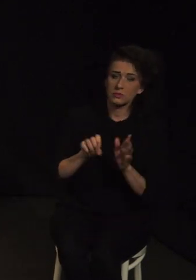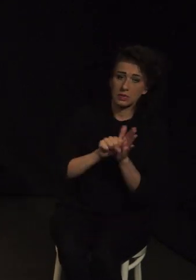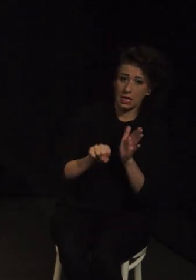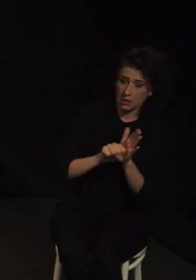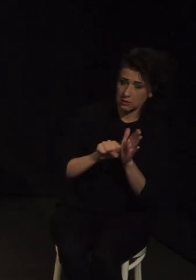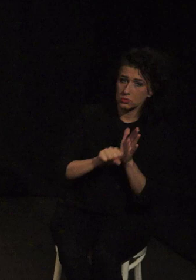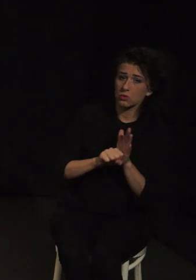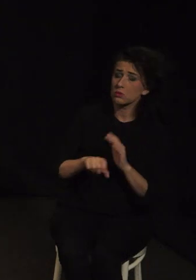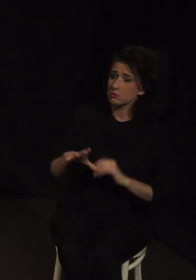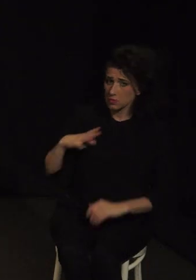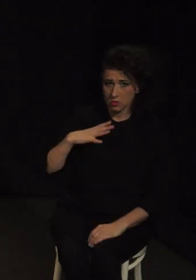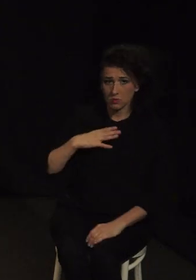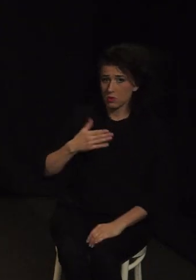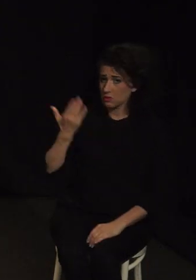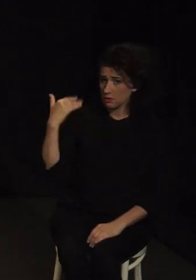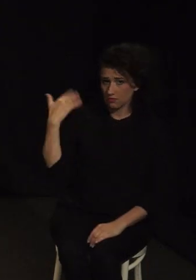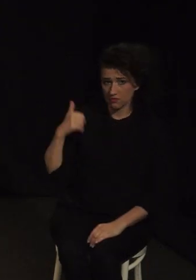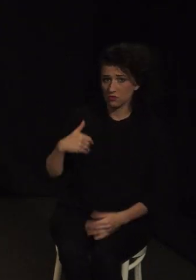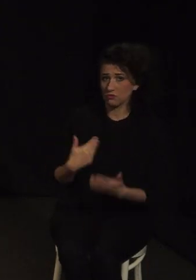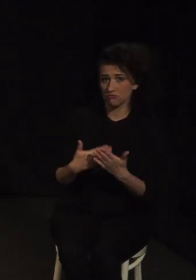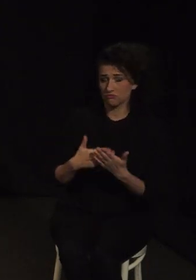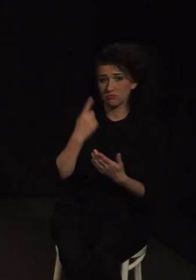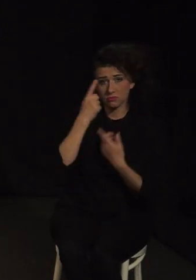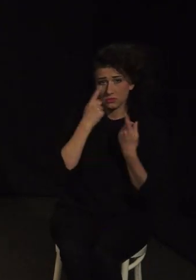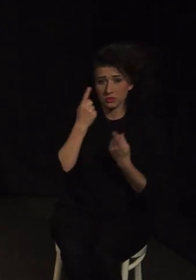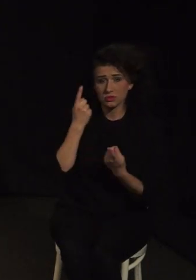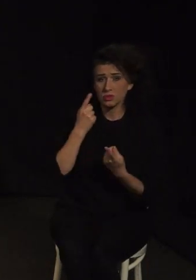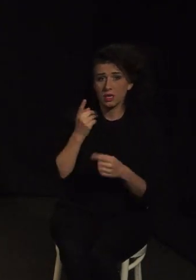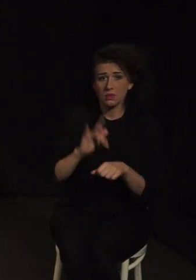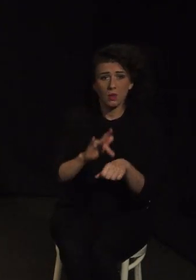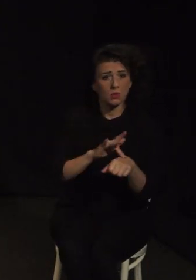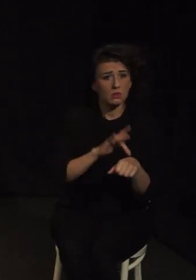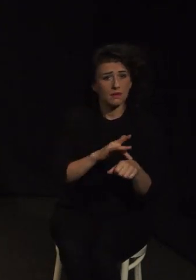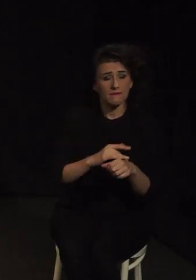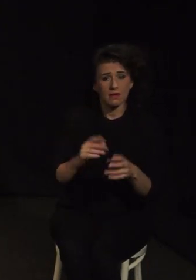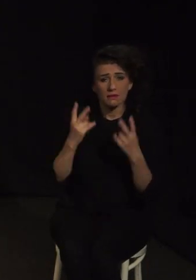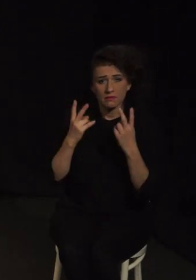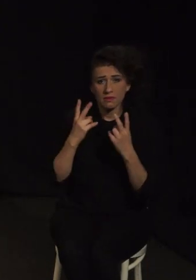We touch on something important that seems to be mathematical